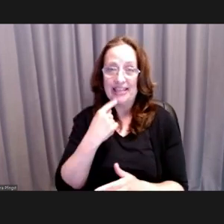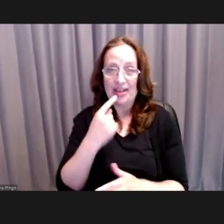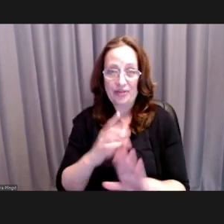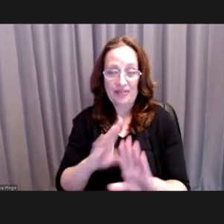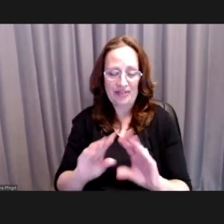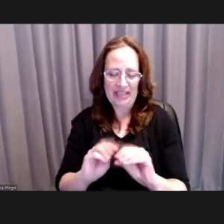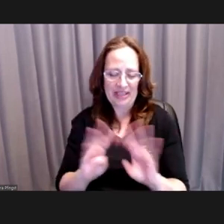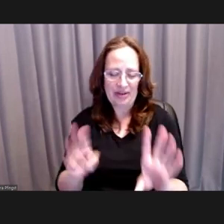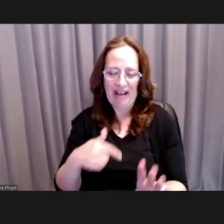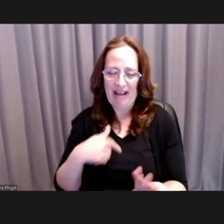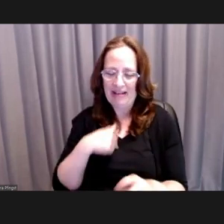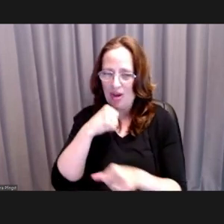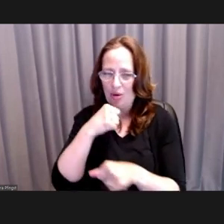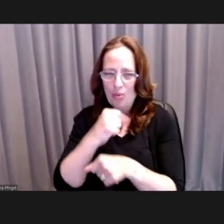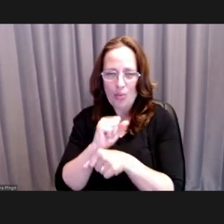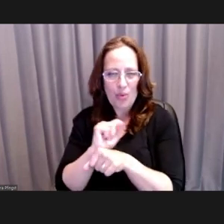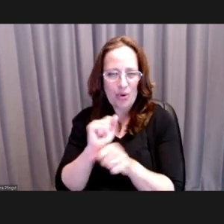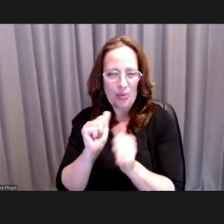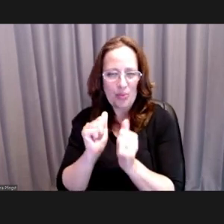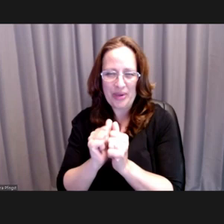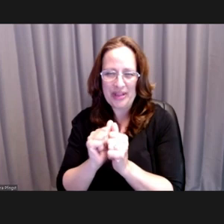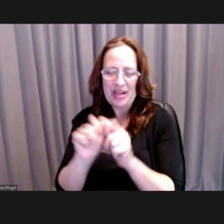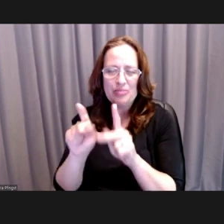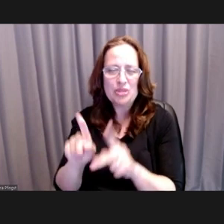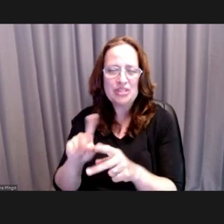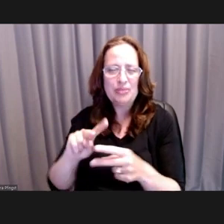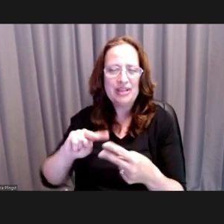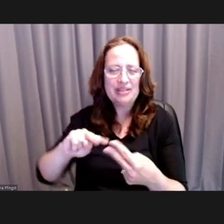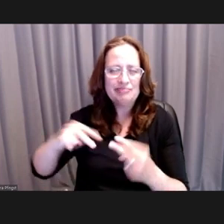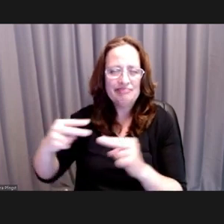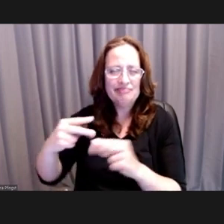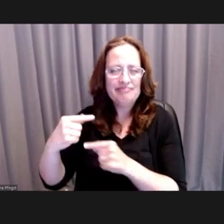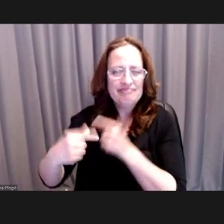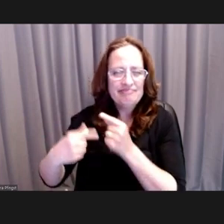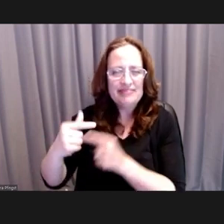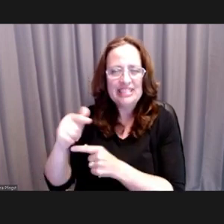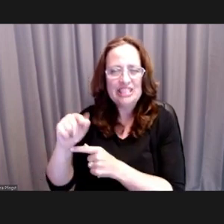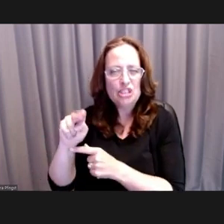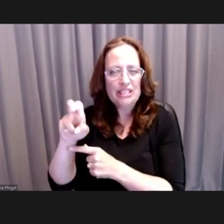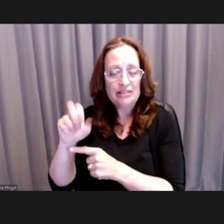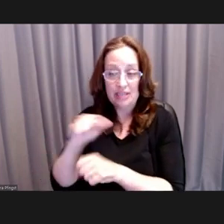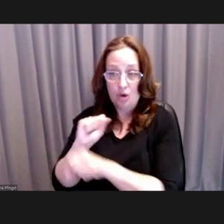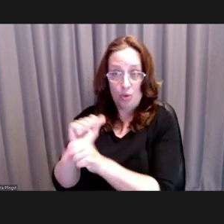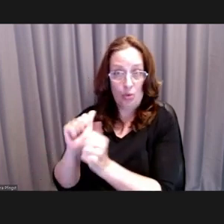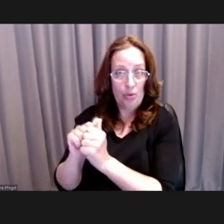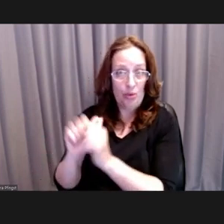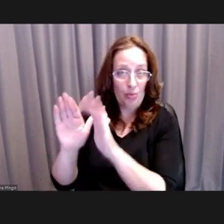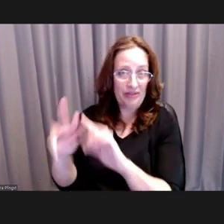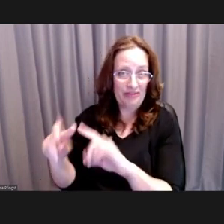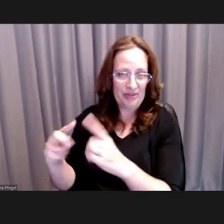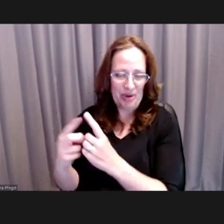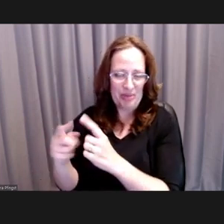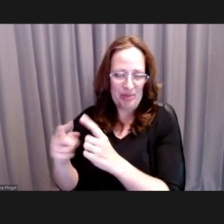I work with some terrific ones. But I will try to distill some of these complex topics, and really